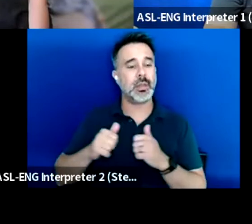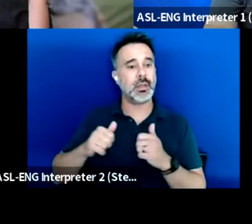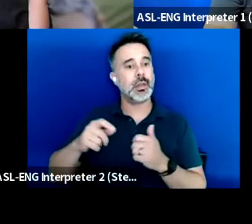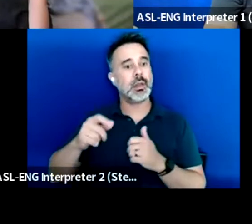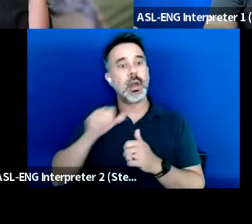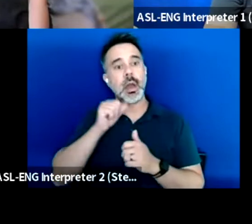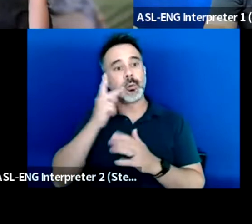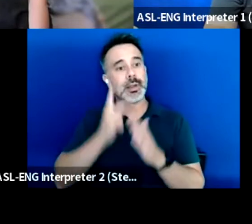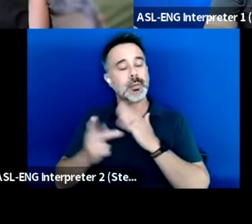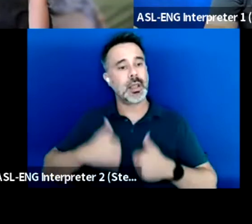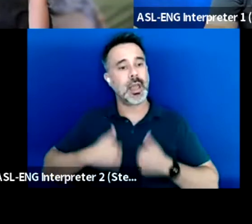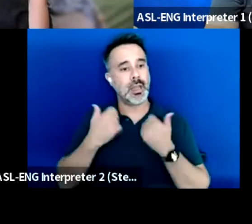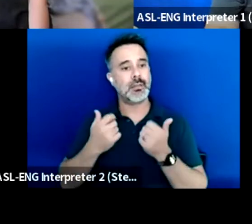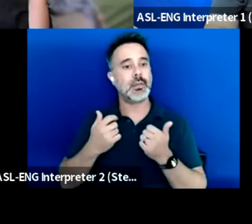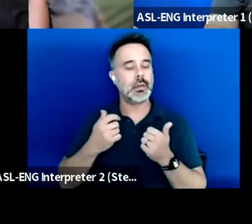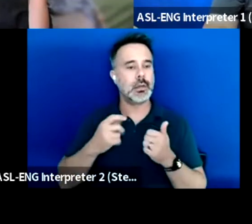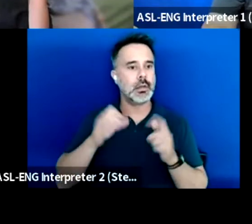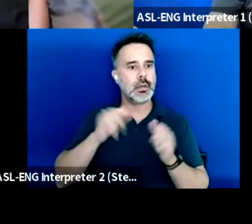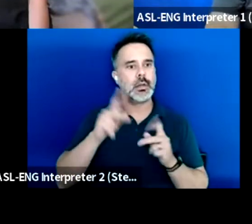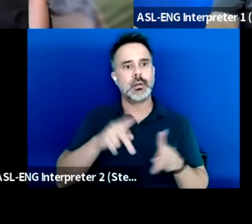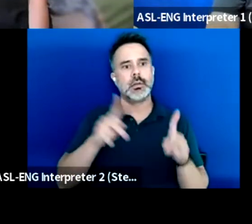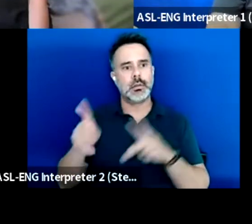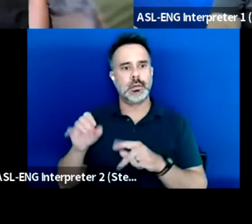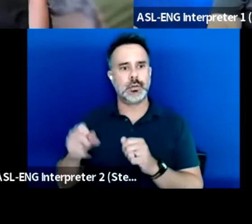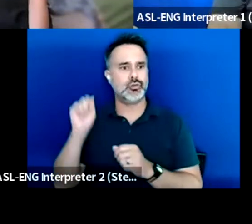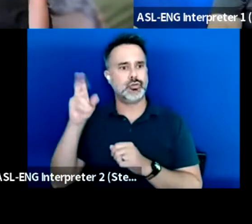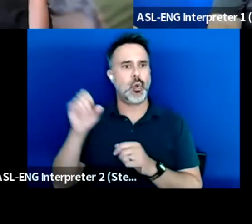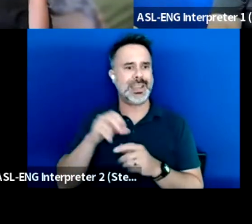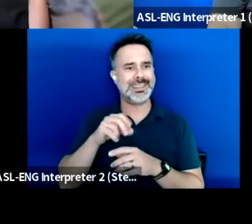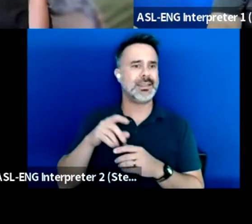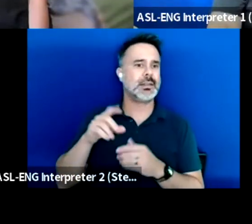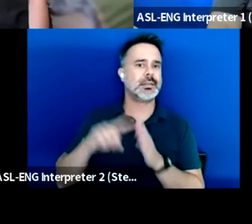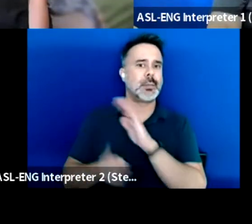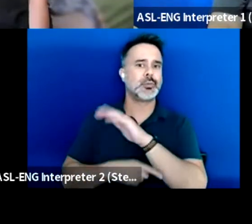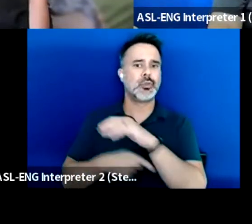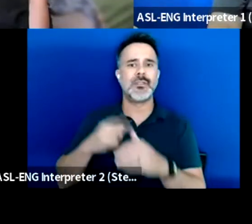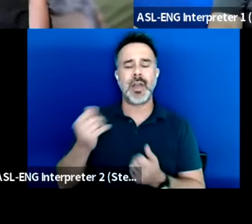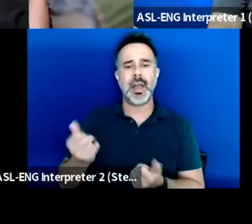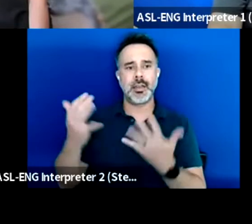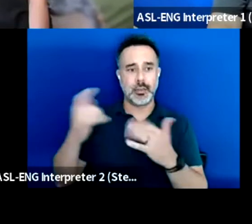I write when the spirit moves me. I write because it's fun, pleasurable, and dangerous.